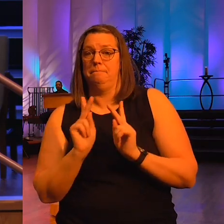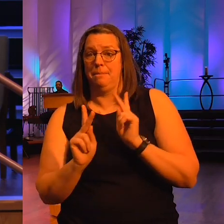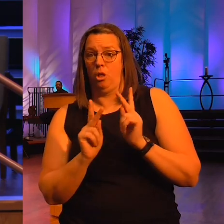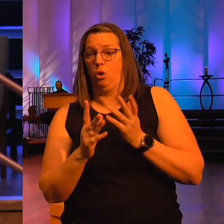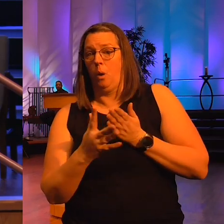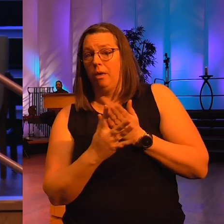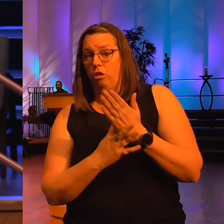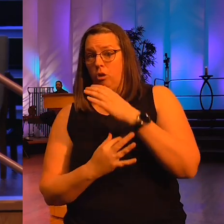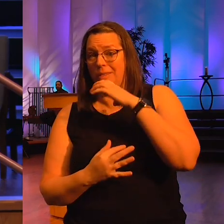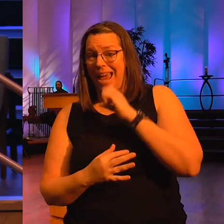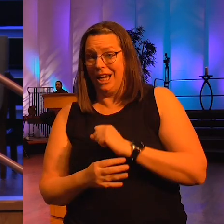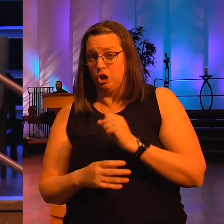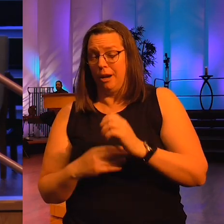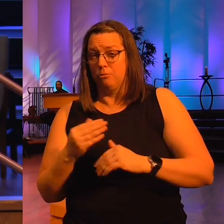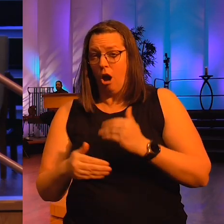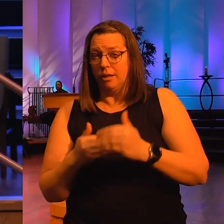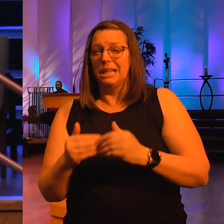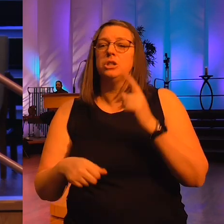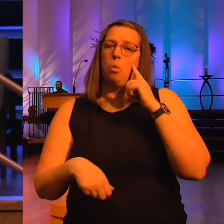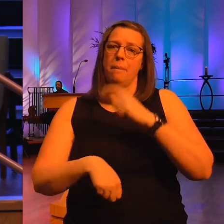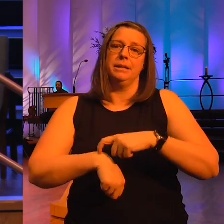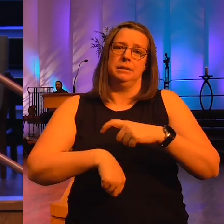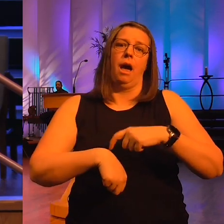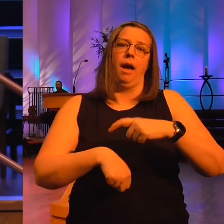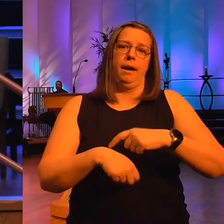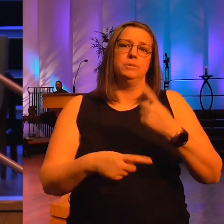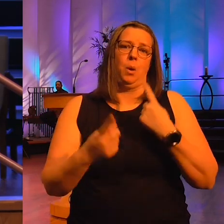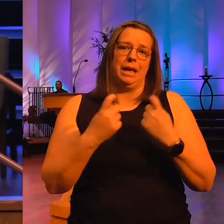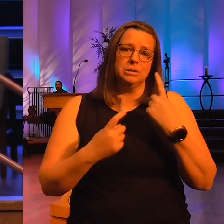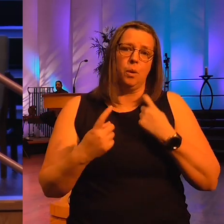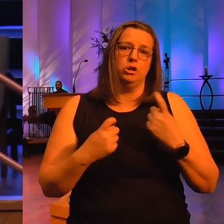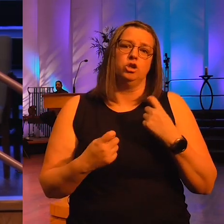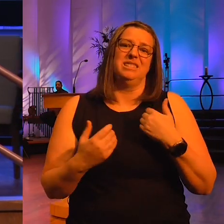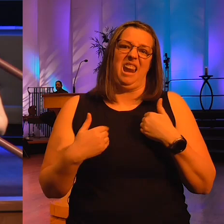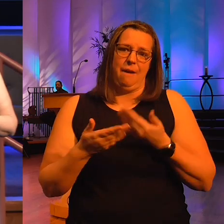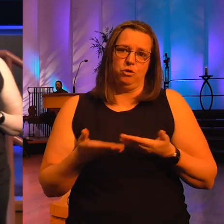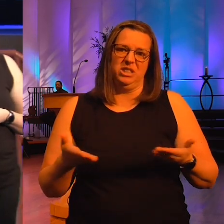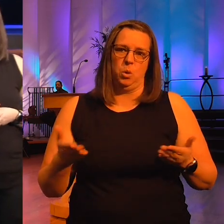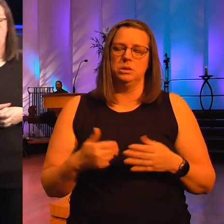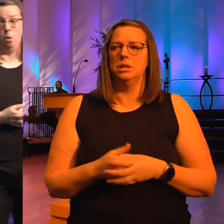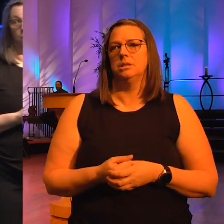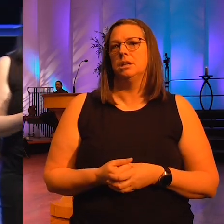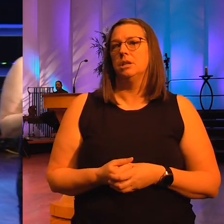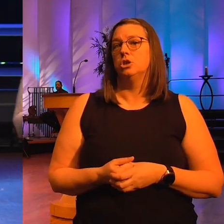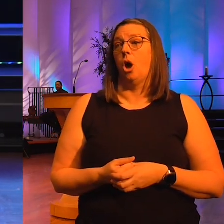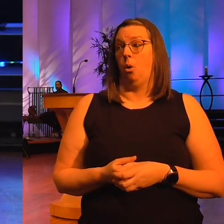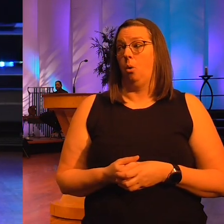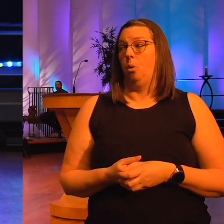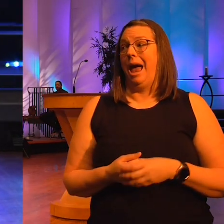questions and and and have uh resources available so with that as we accept the humanity of our